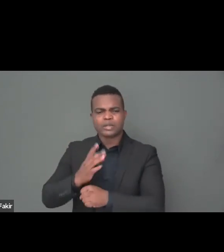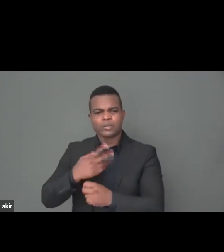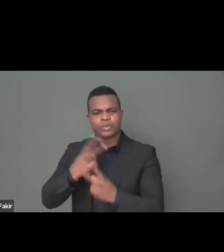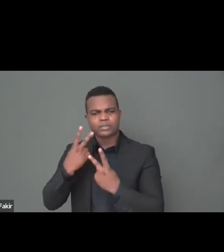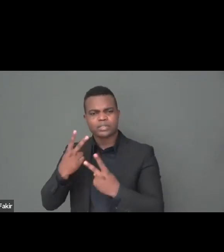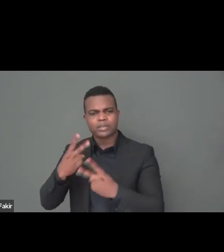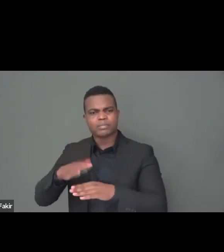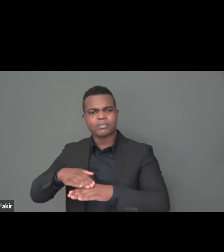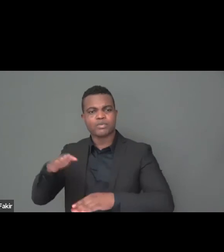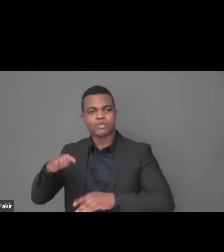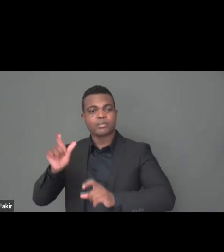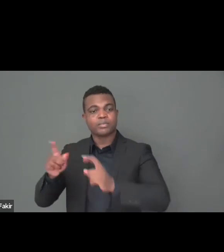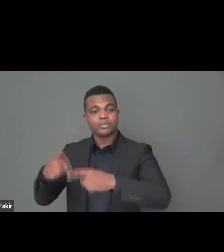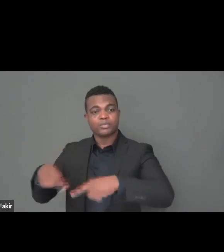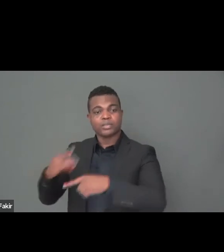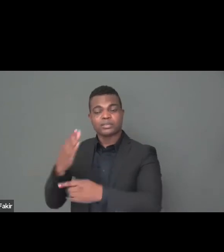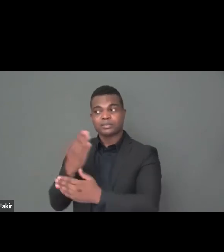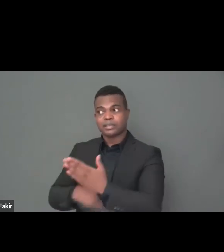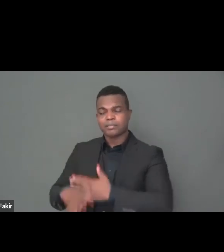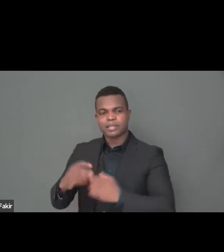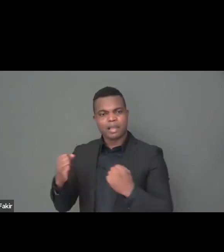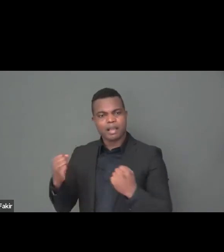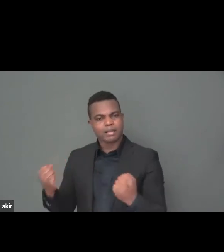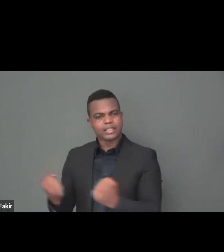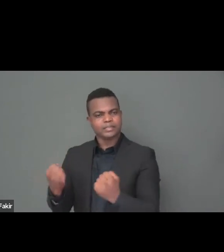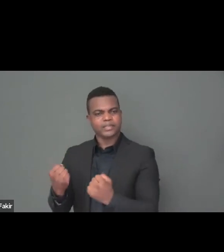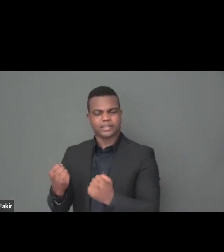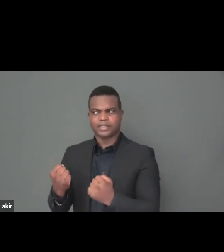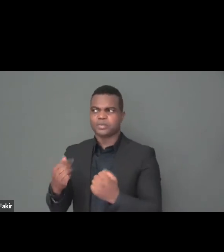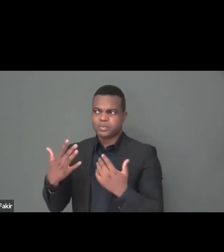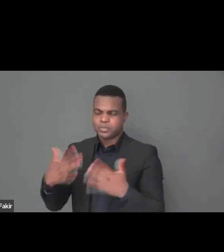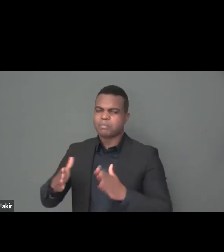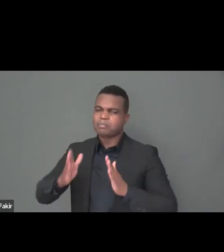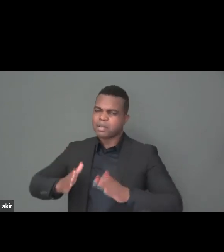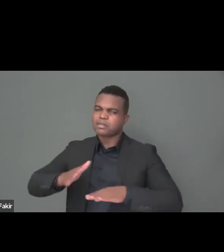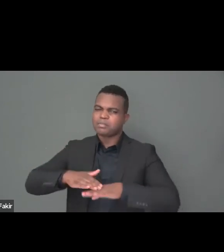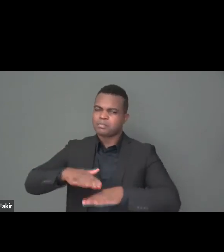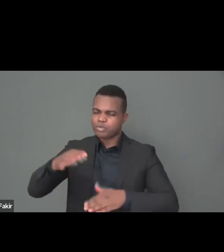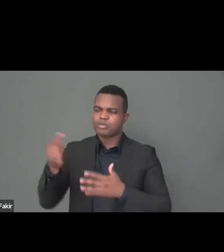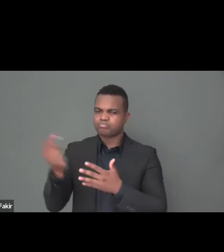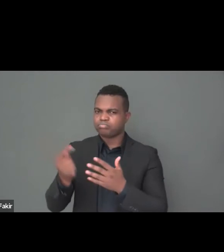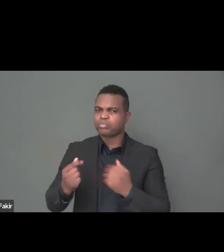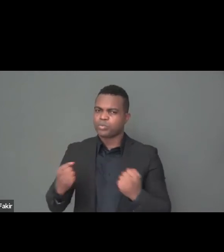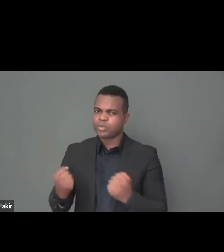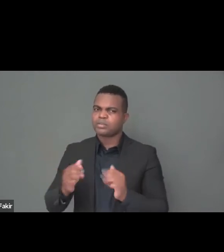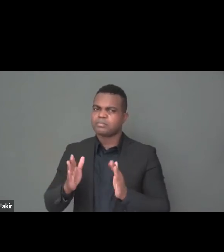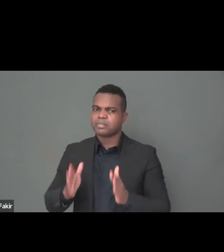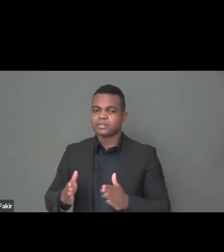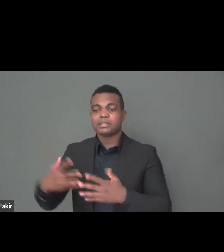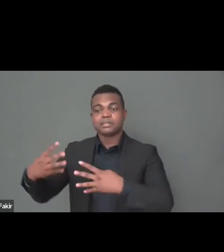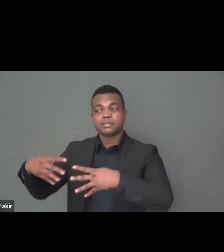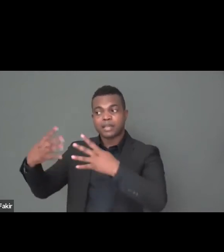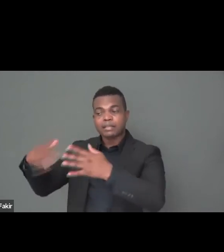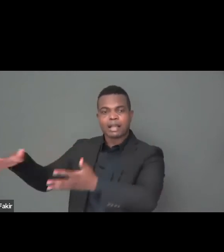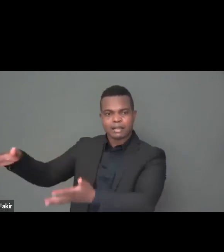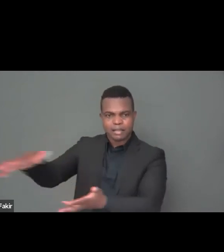Eric Ngondi: Say that first the data from sensors it has been become, it has become a contentious issue currently.